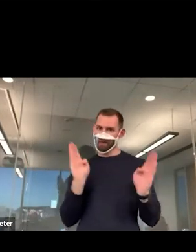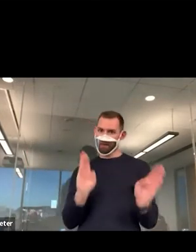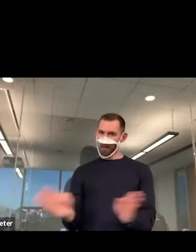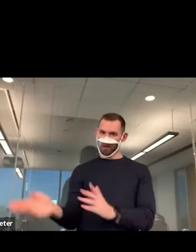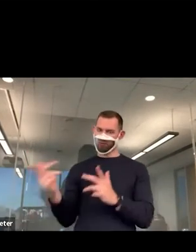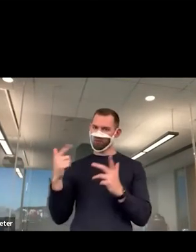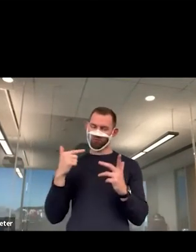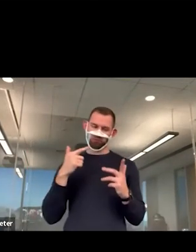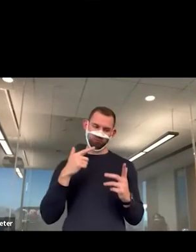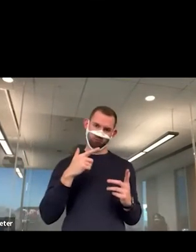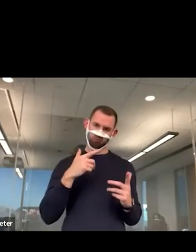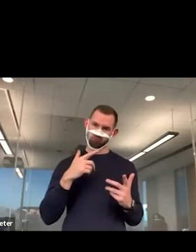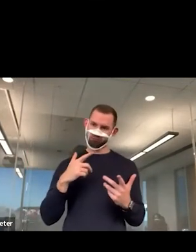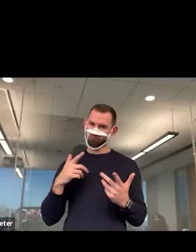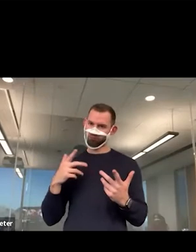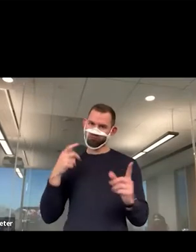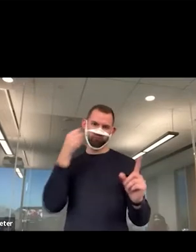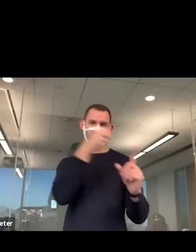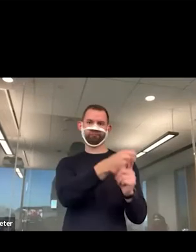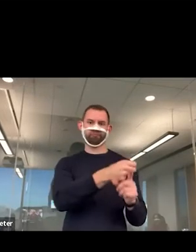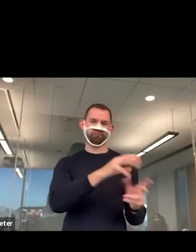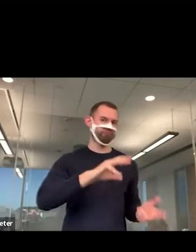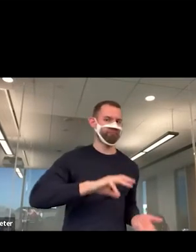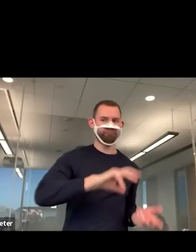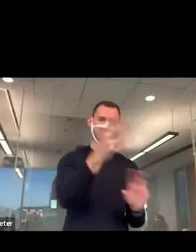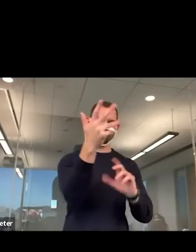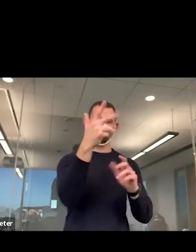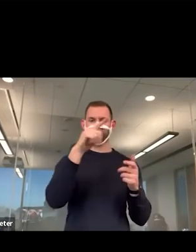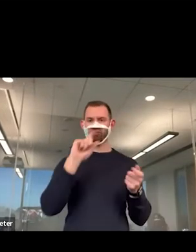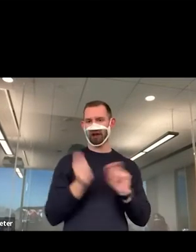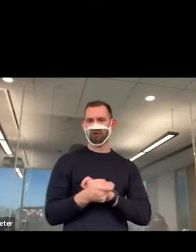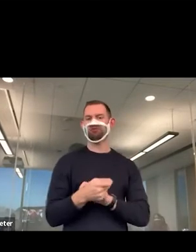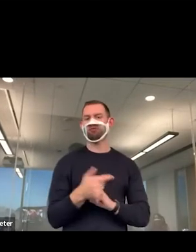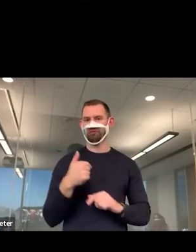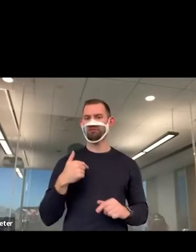do something with the senate health committee and i was going to make sure that we changed